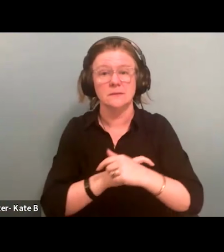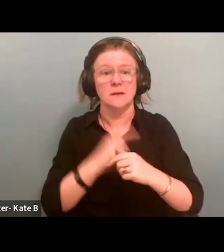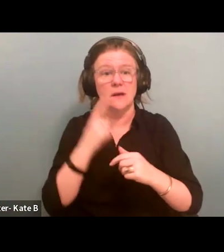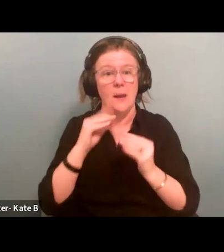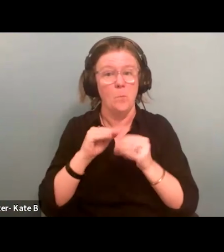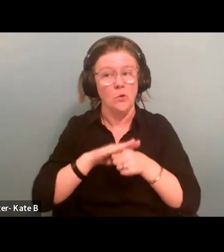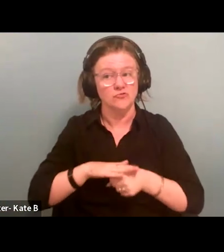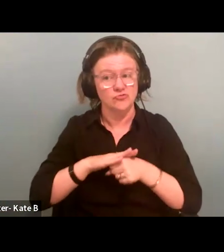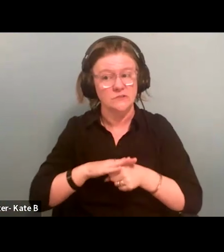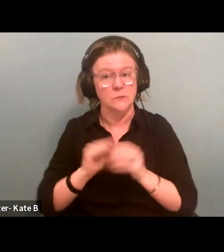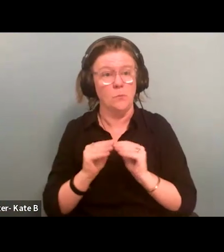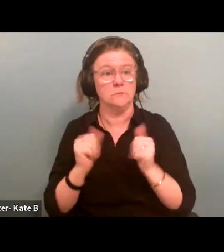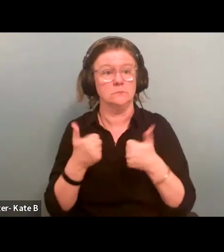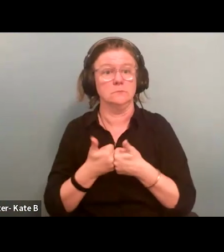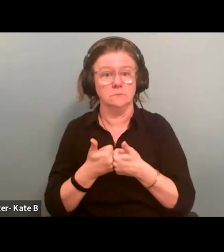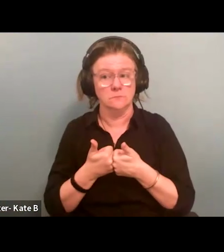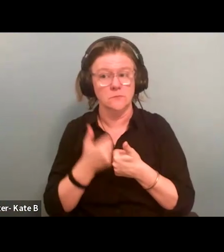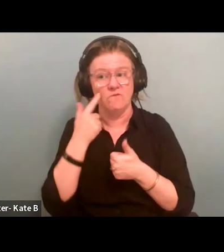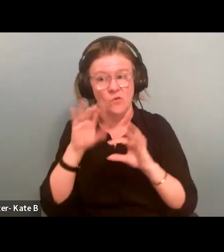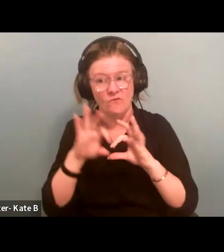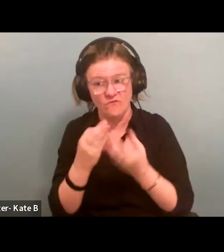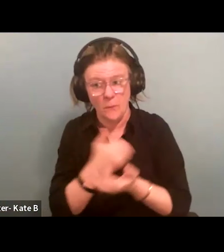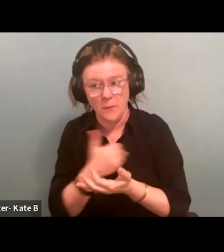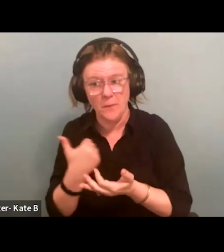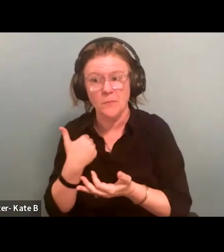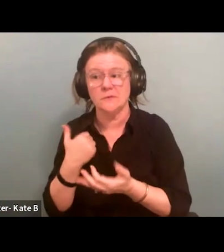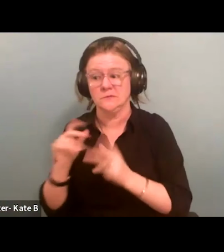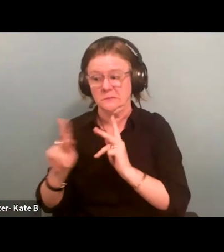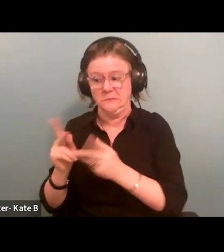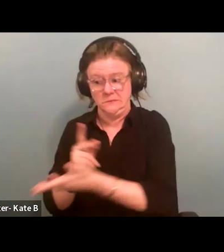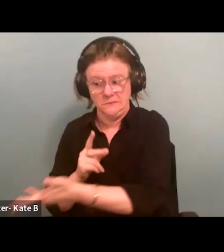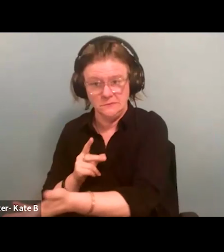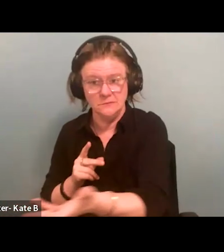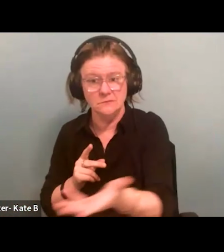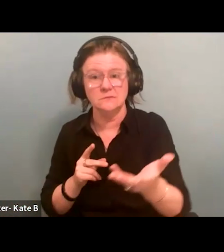and challenging to households and individuals as costs go up,